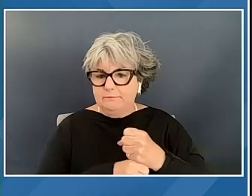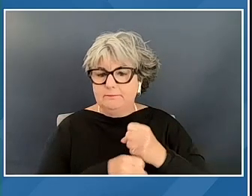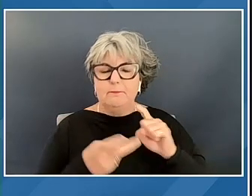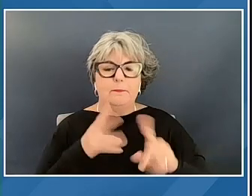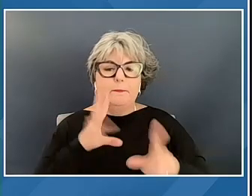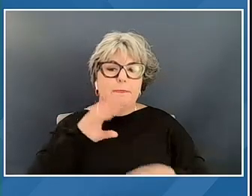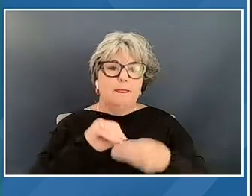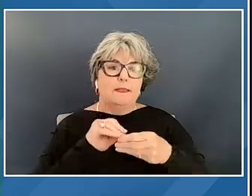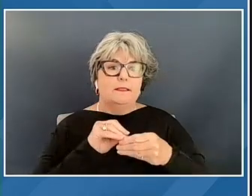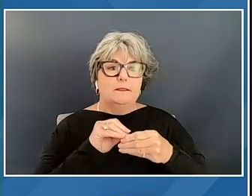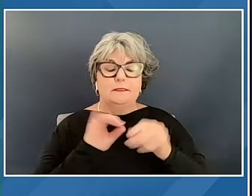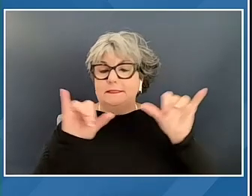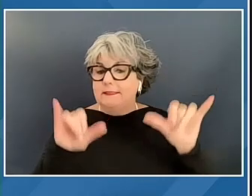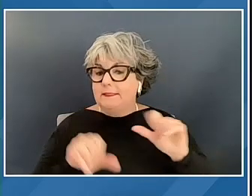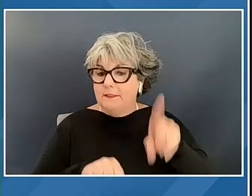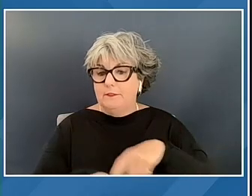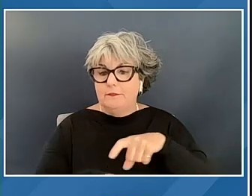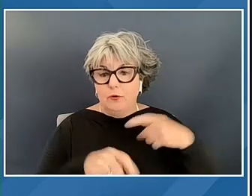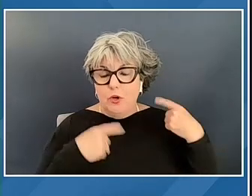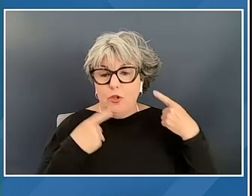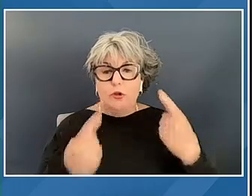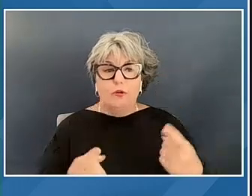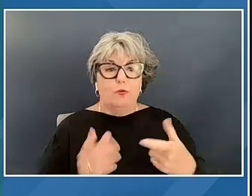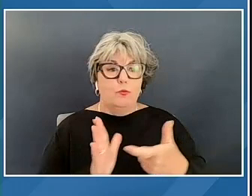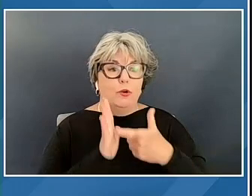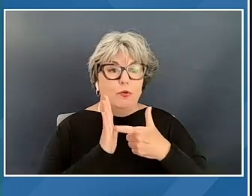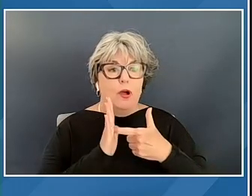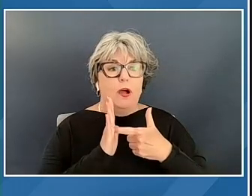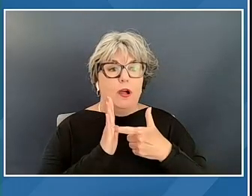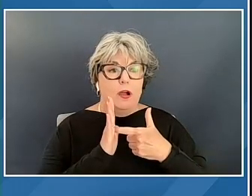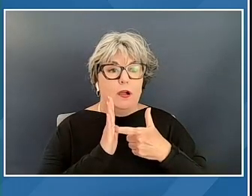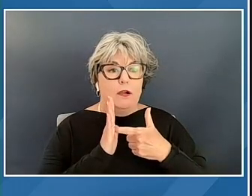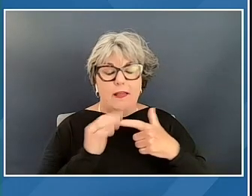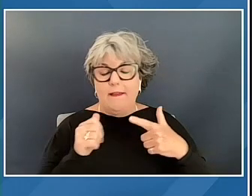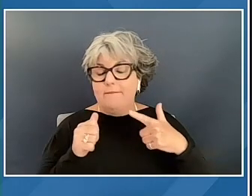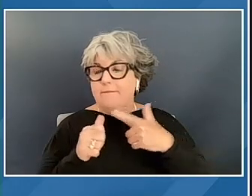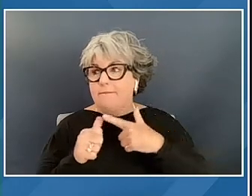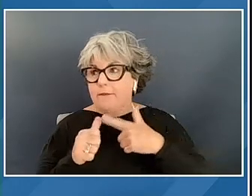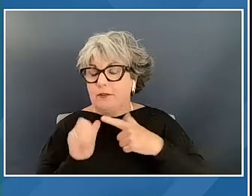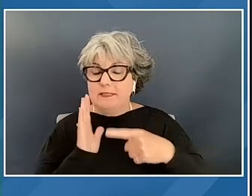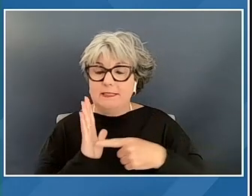for a long time were required to consolidate initially, sometimes at much higher interest rates.